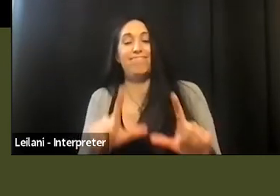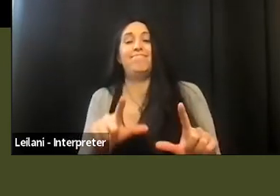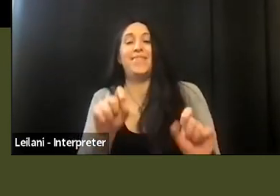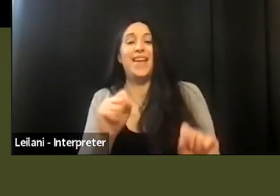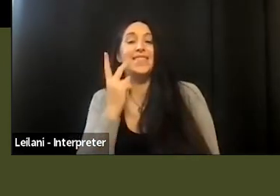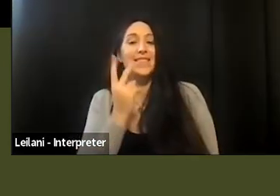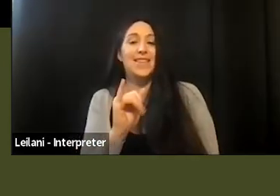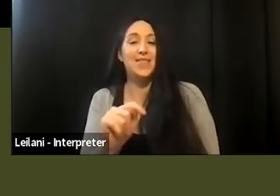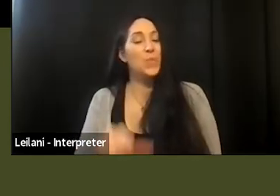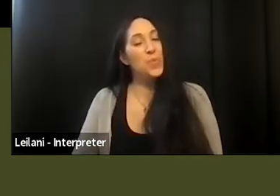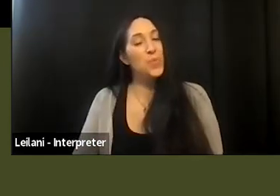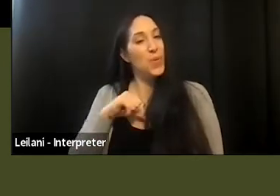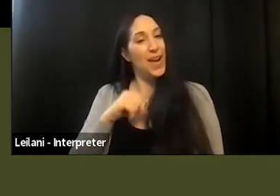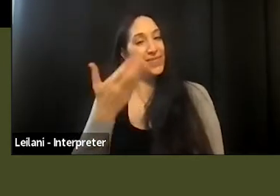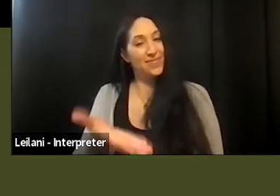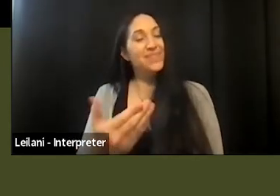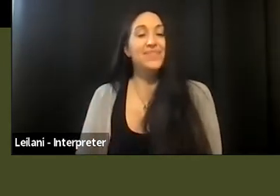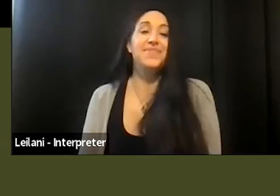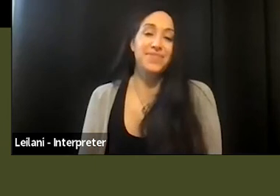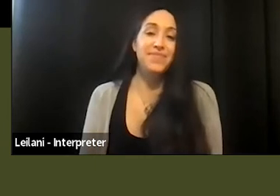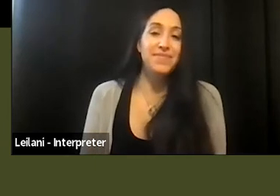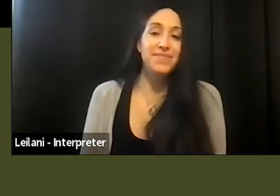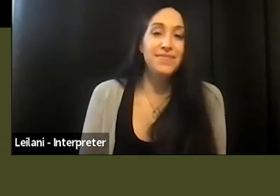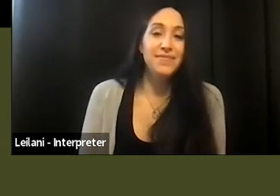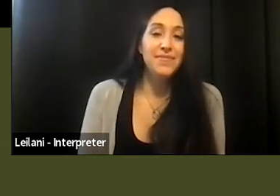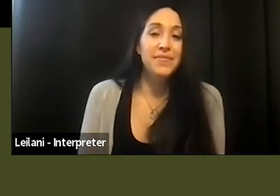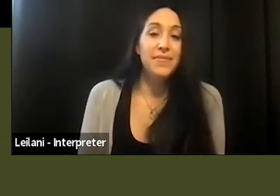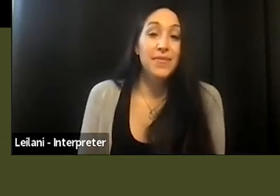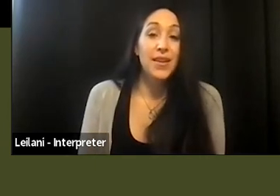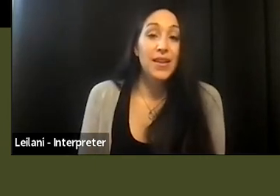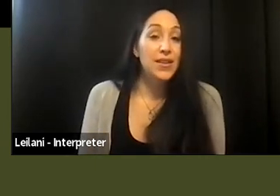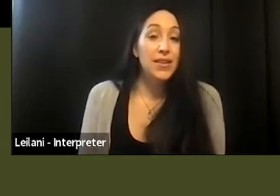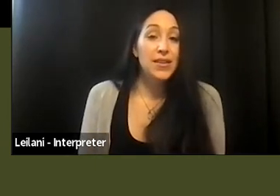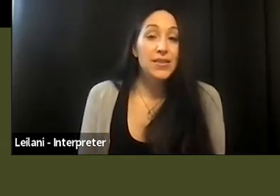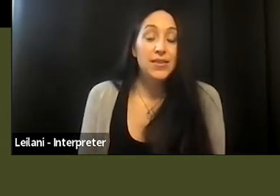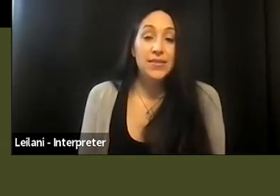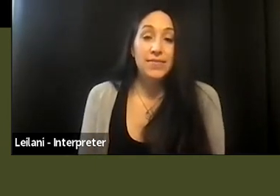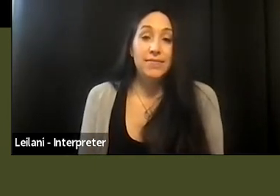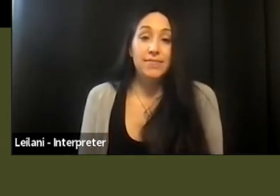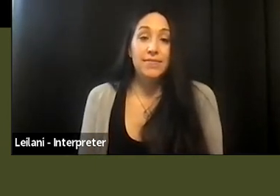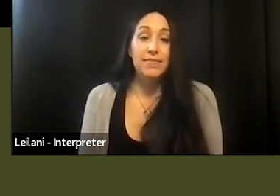and we're very proud of it. And as you can see there, this is not just one group working on this.